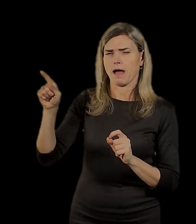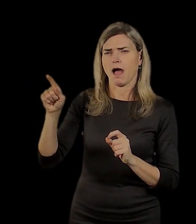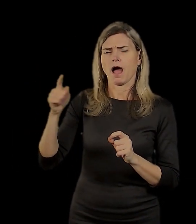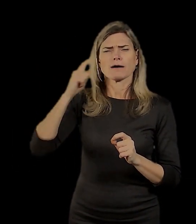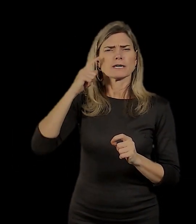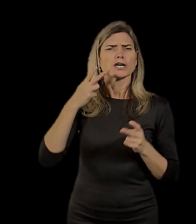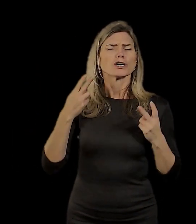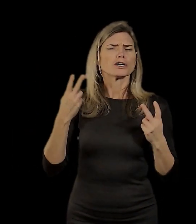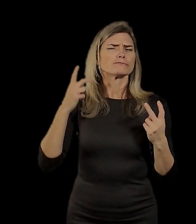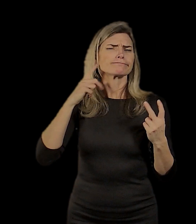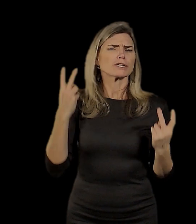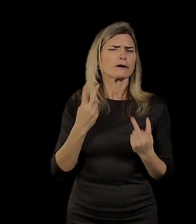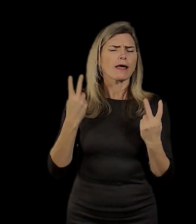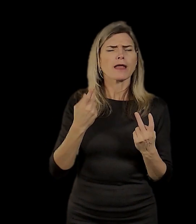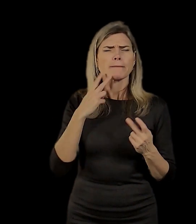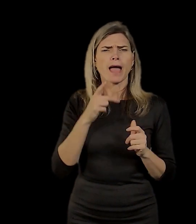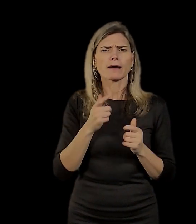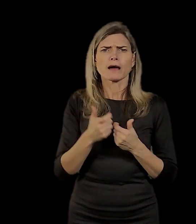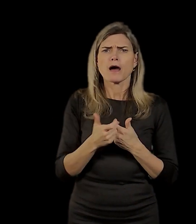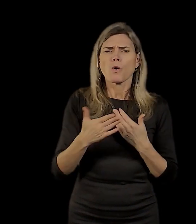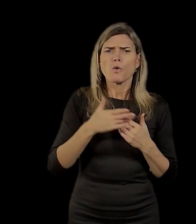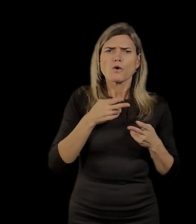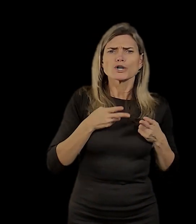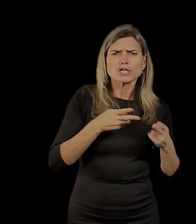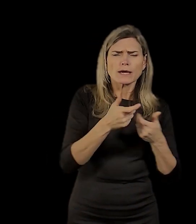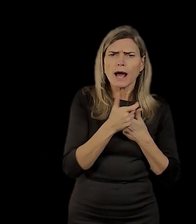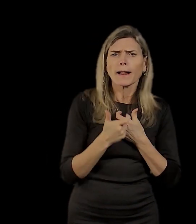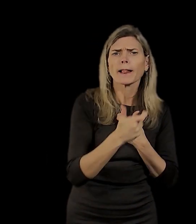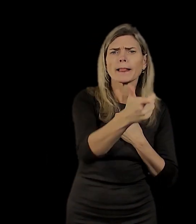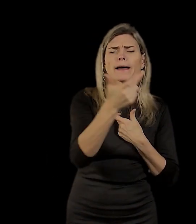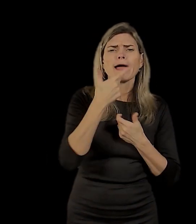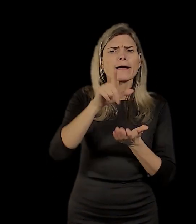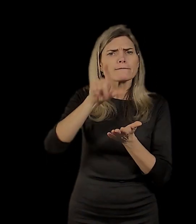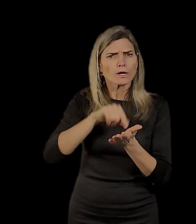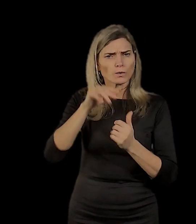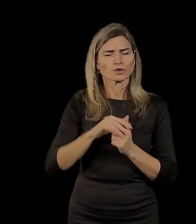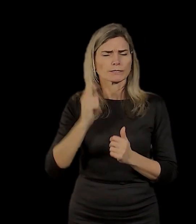would not create a sufficiently high-quality space that this place would deserve.